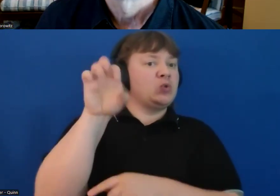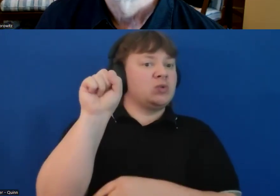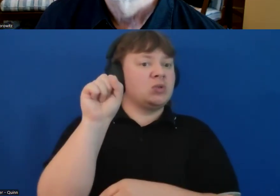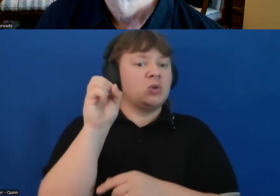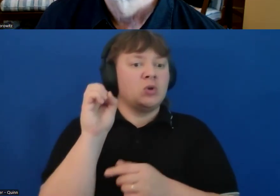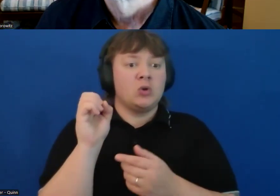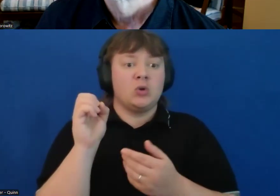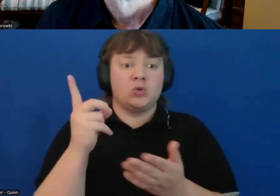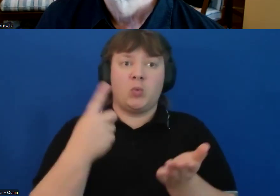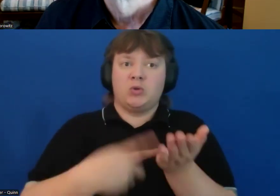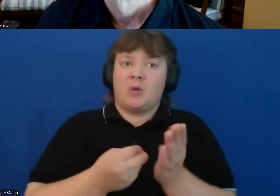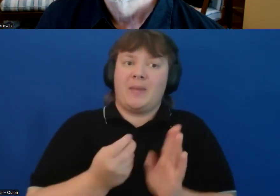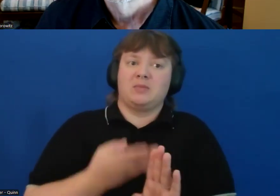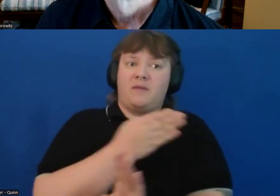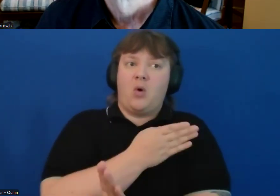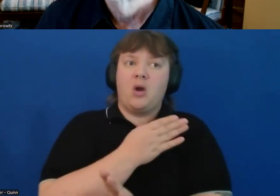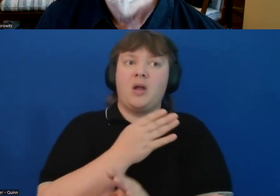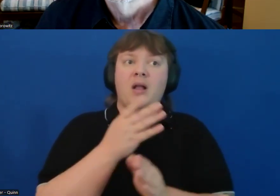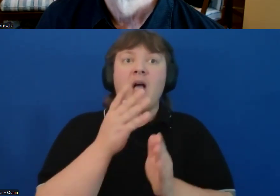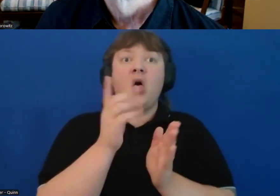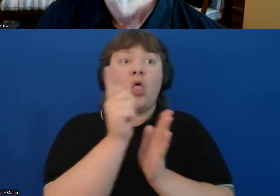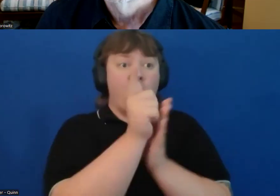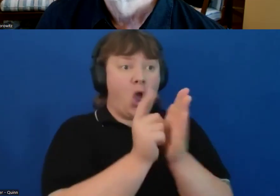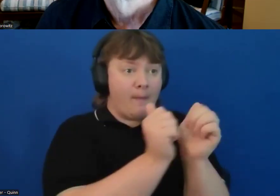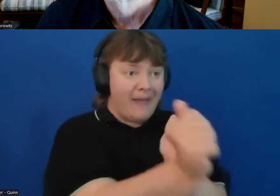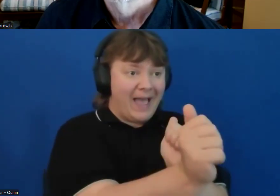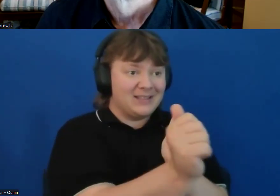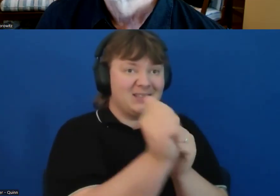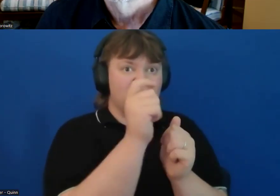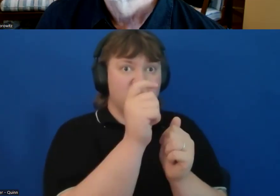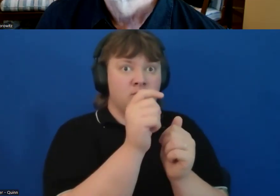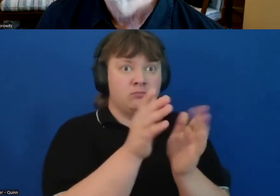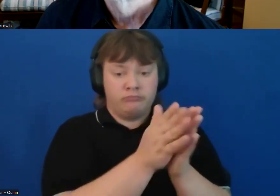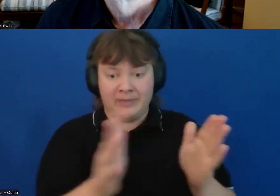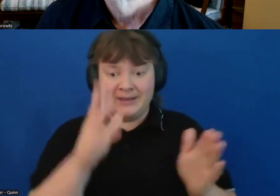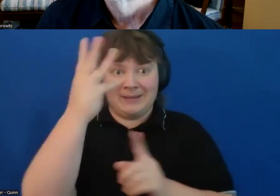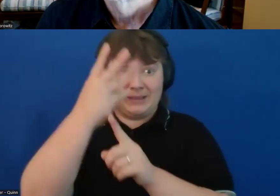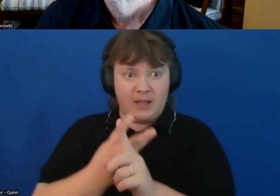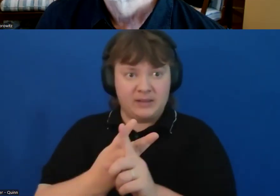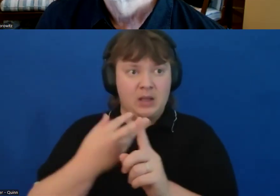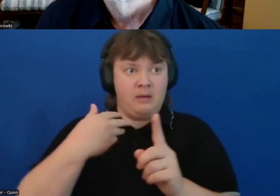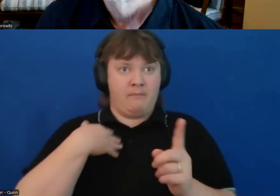till now. But my perspective has been this has been an issue that has been discussed in many